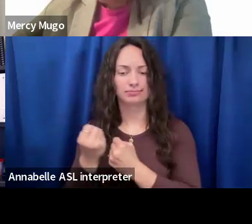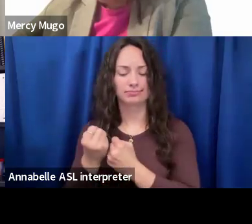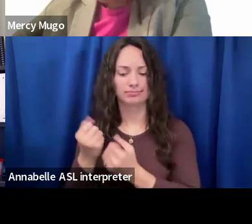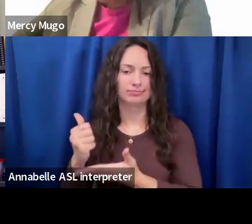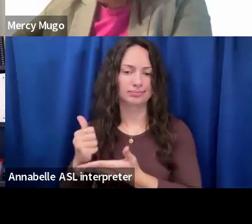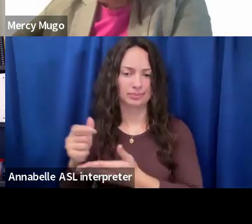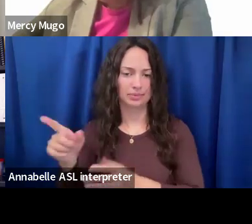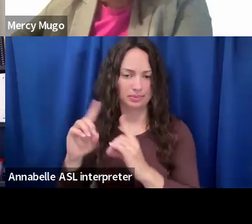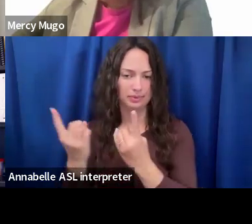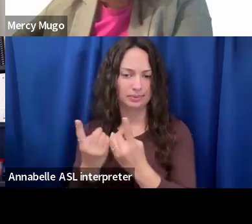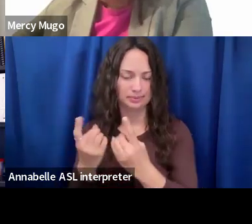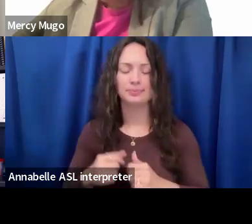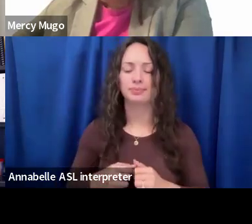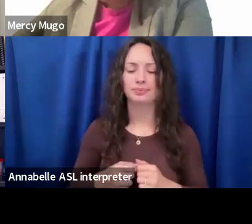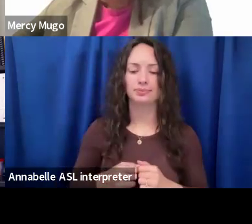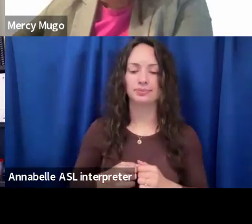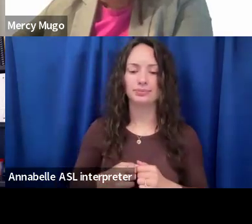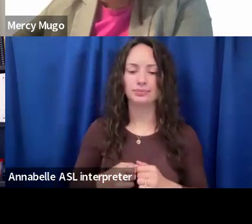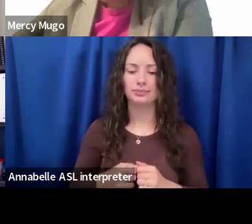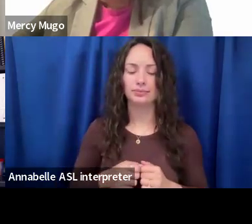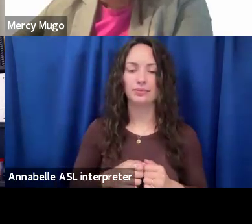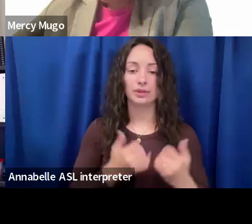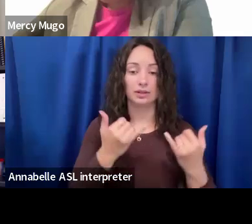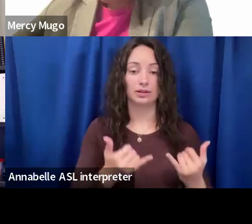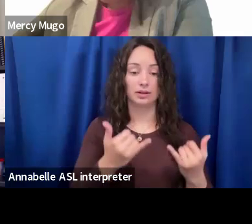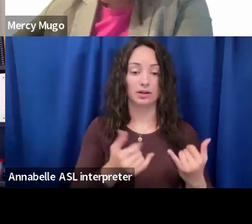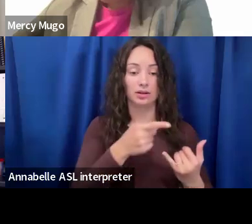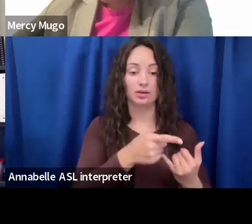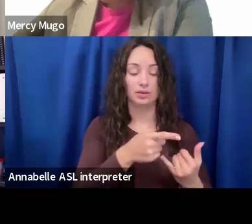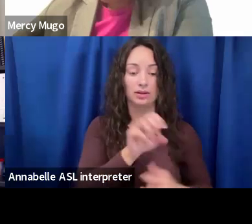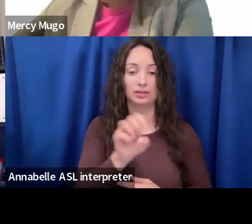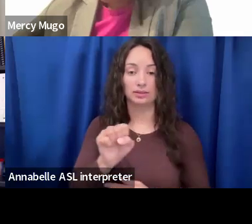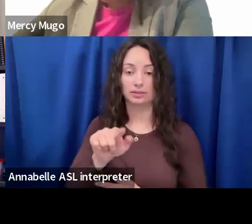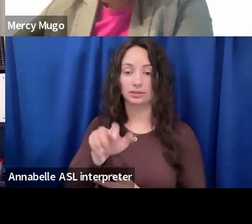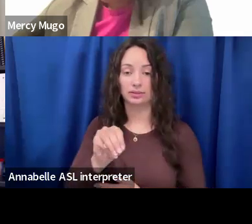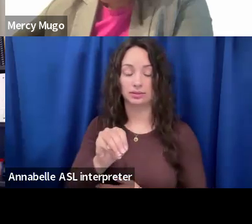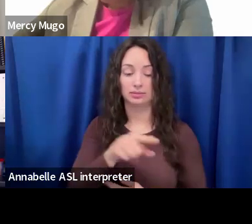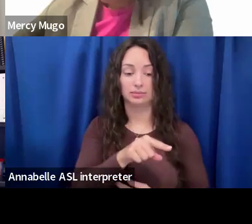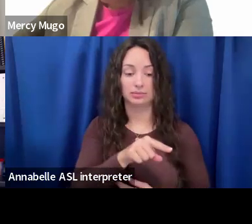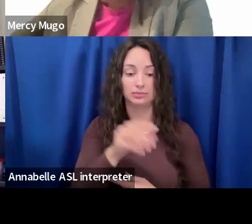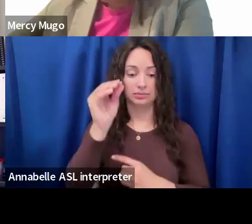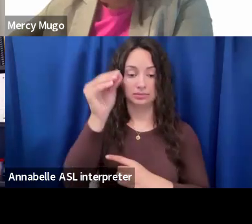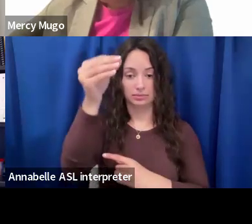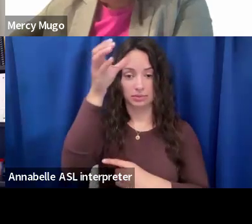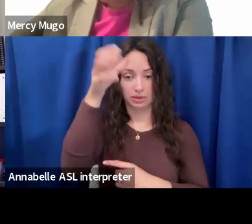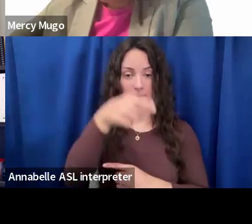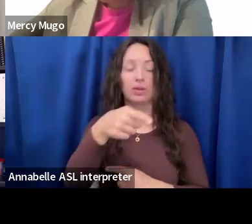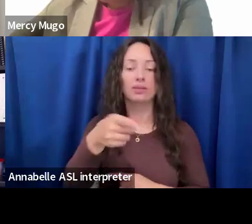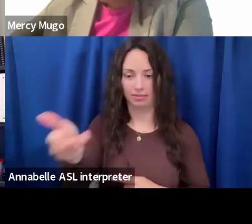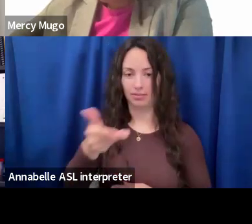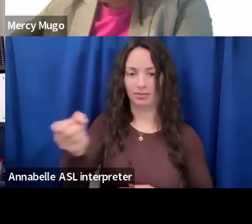employed our current S-STEM scholars in our admissions department and have them